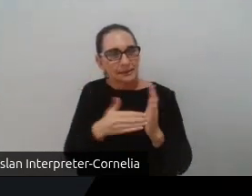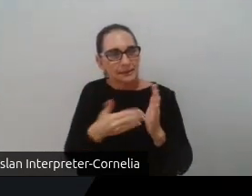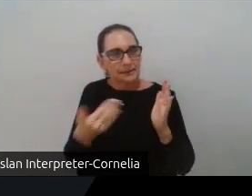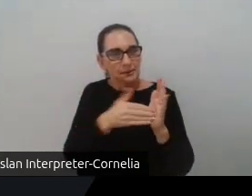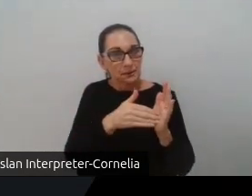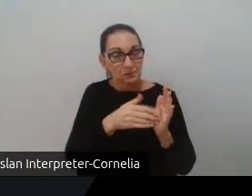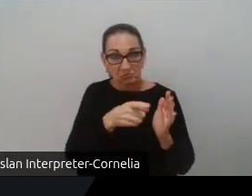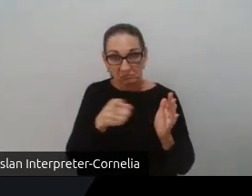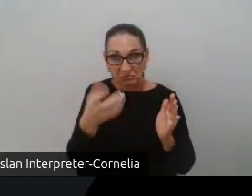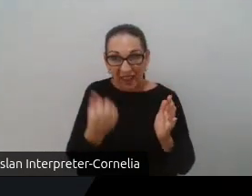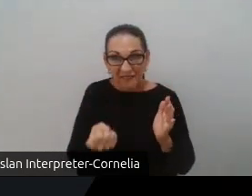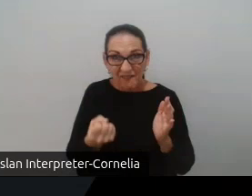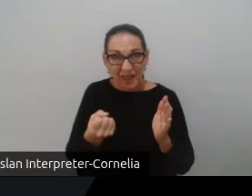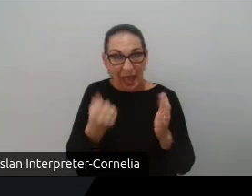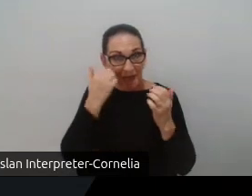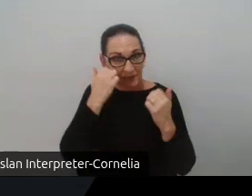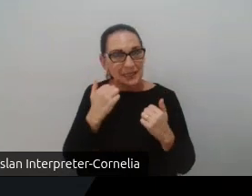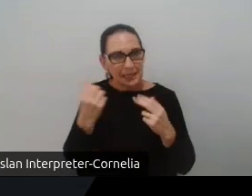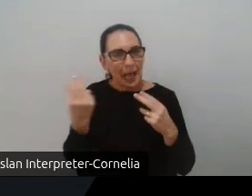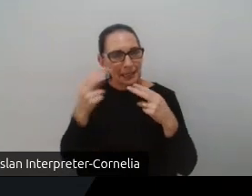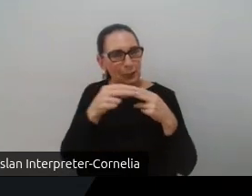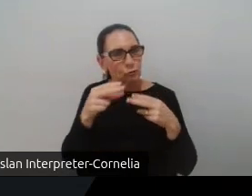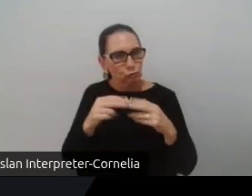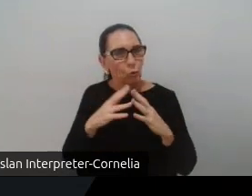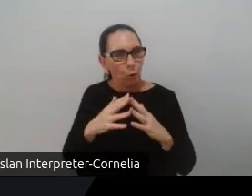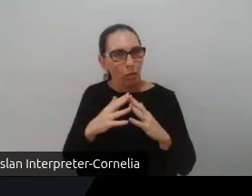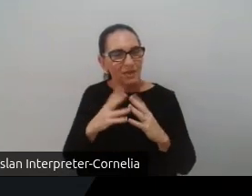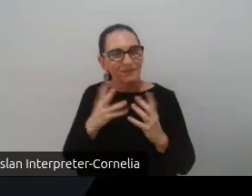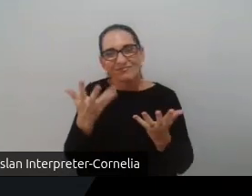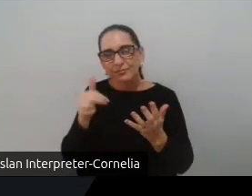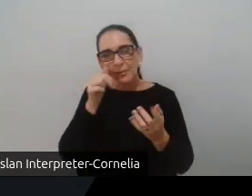available, attach it. We also understand sometimes you don't have evidence available,